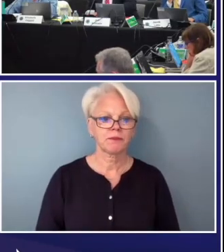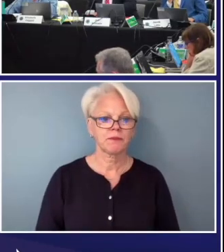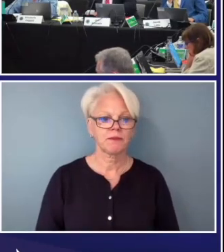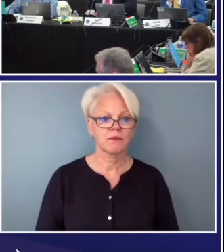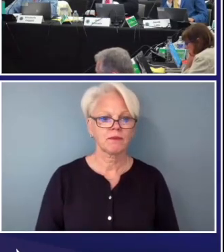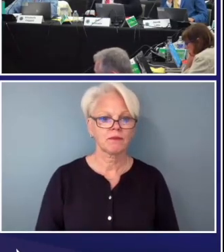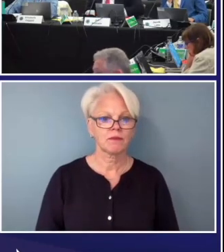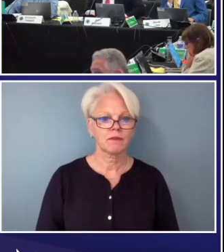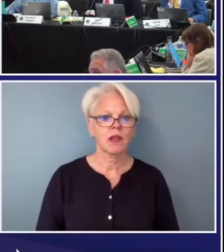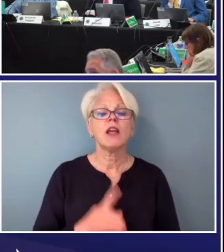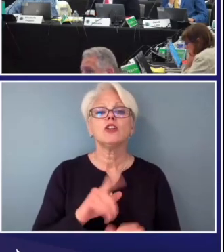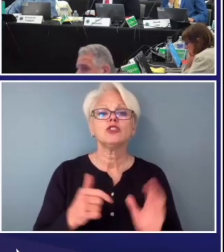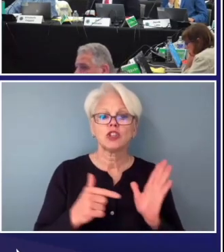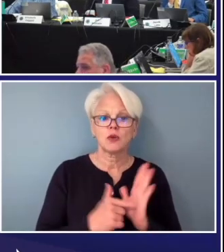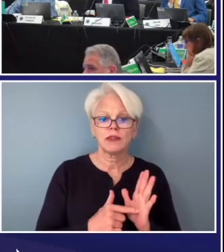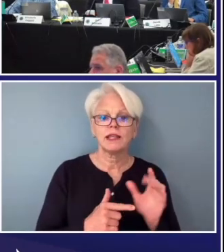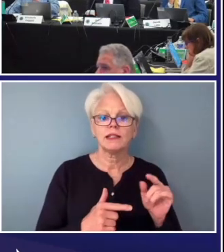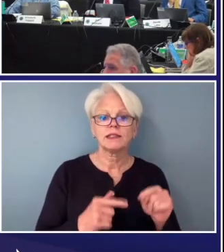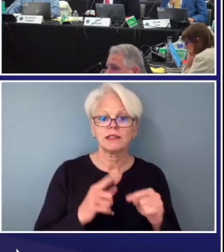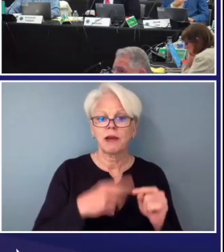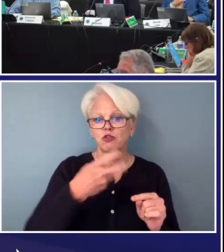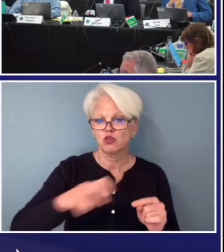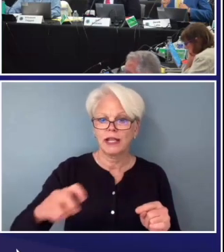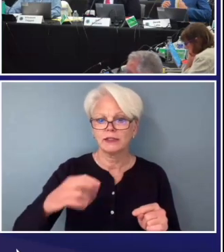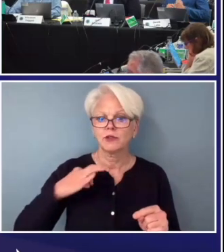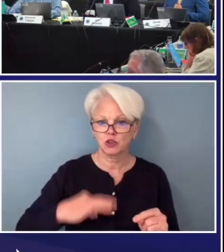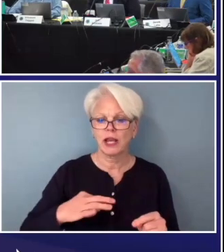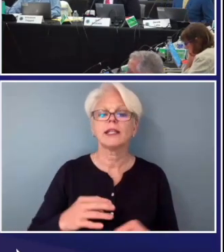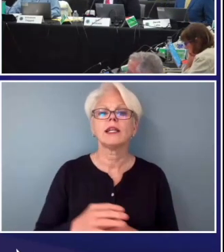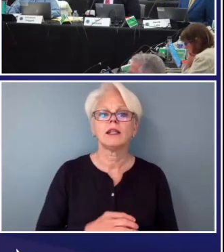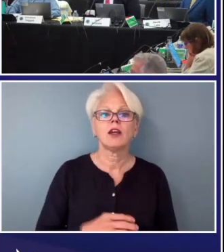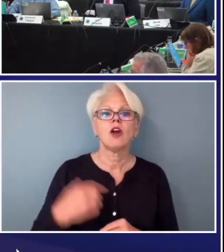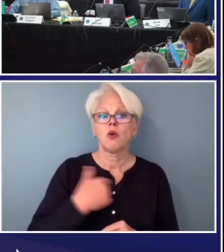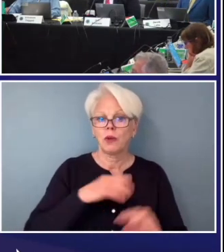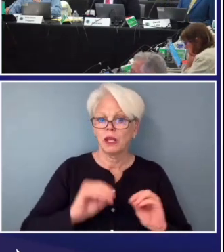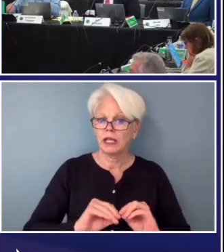This is on transfer of credit. We're clarifying that what we're really focused